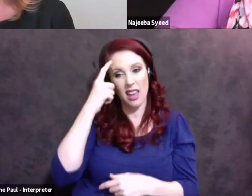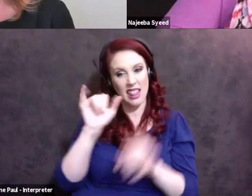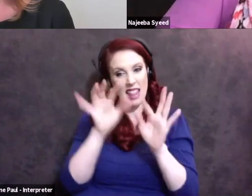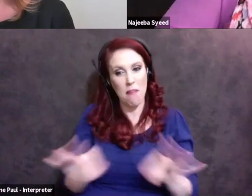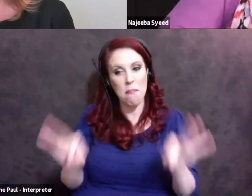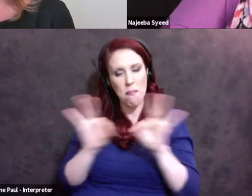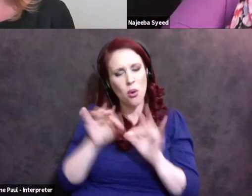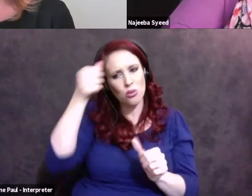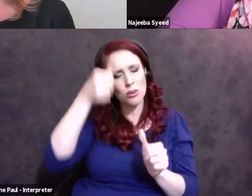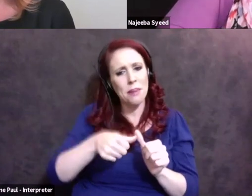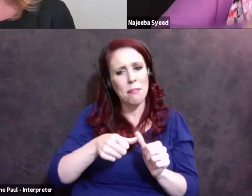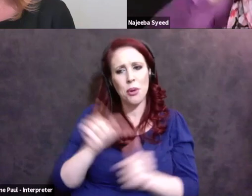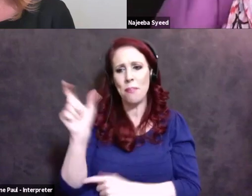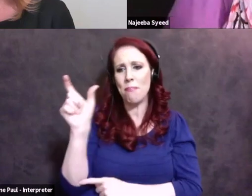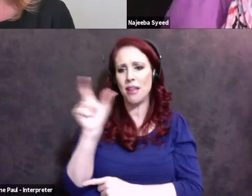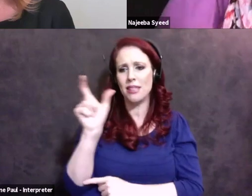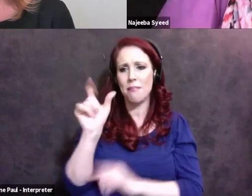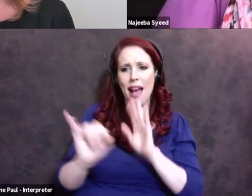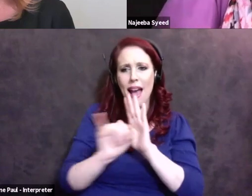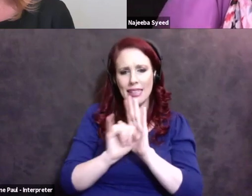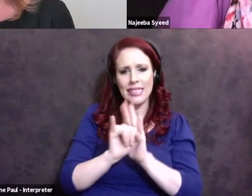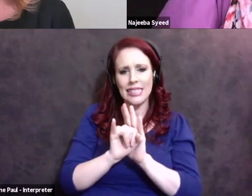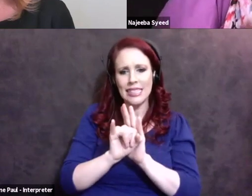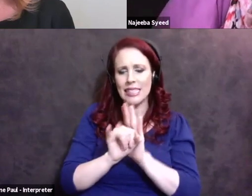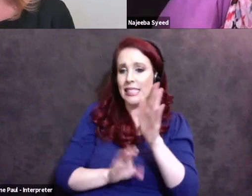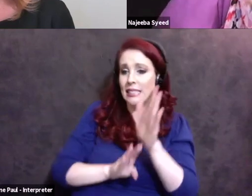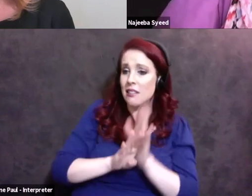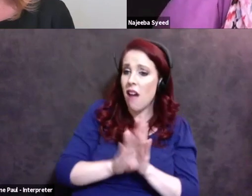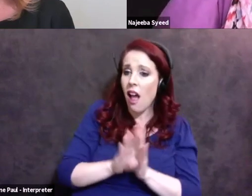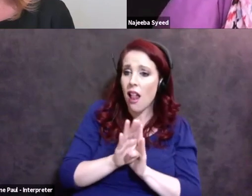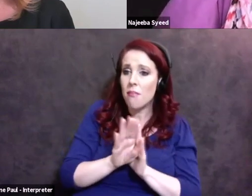Muslim identity is formed by religious practice.